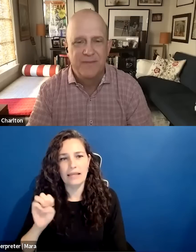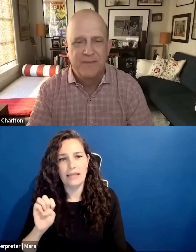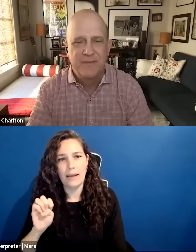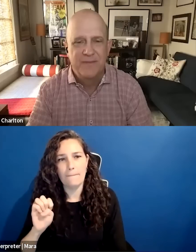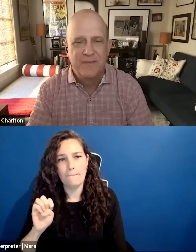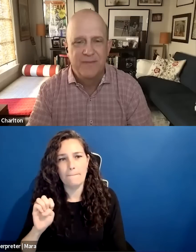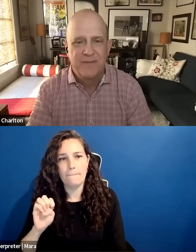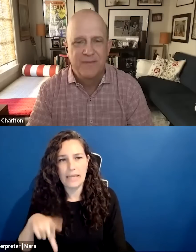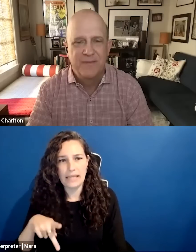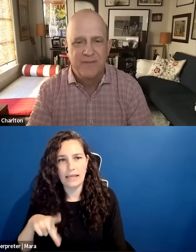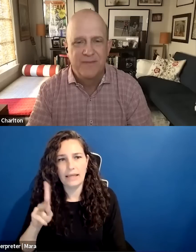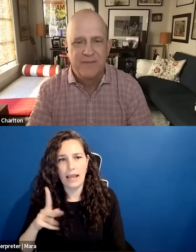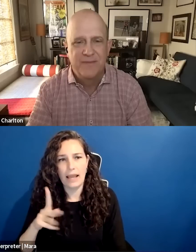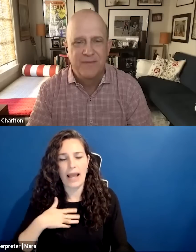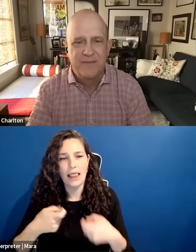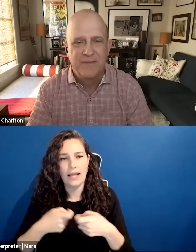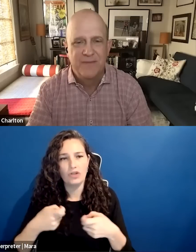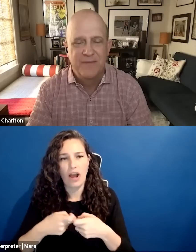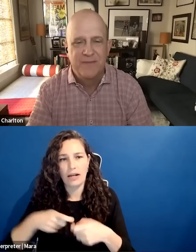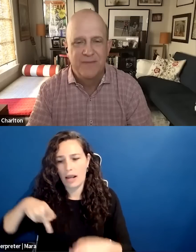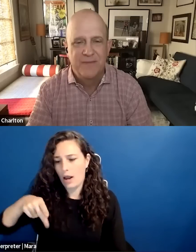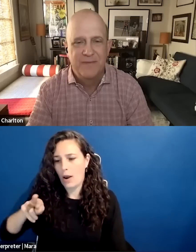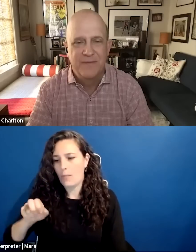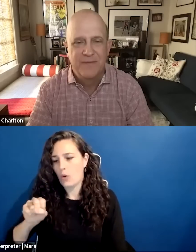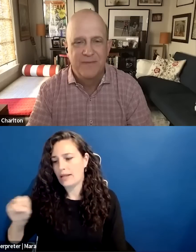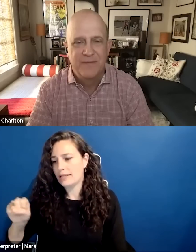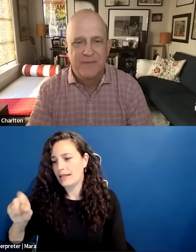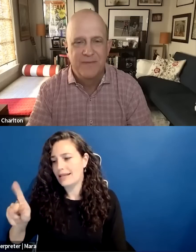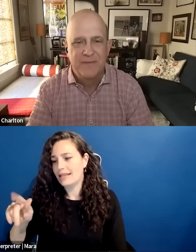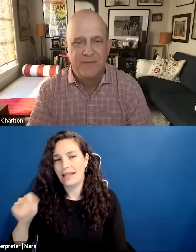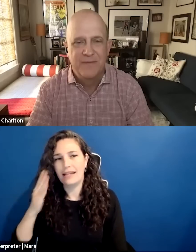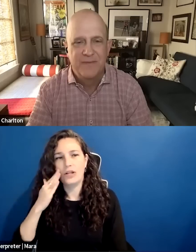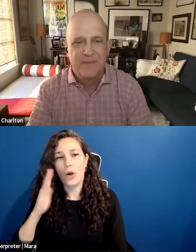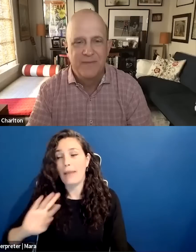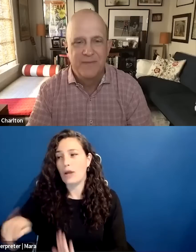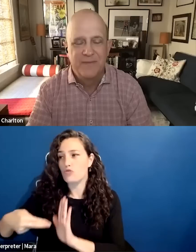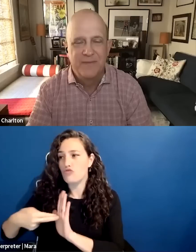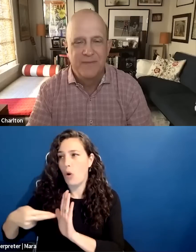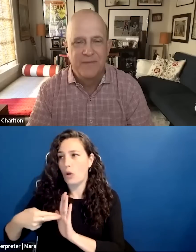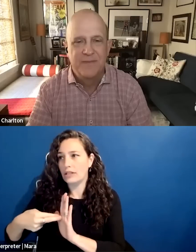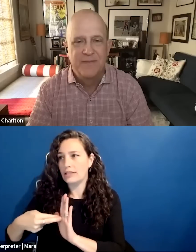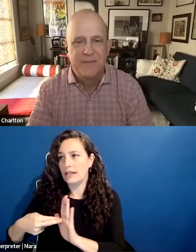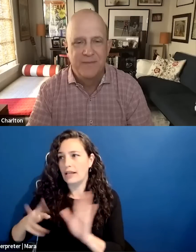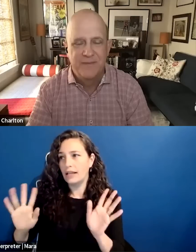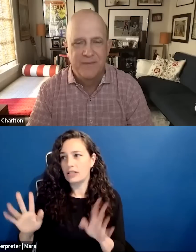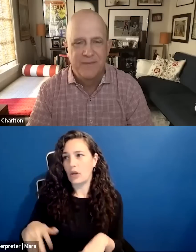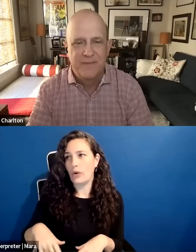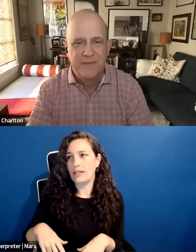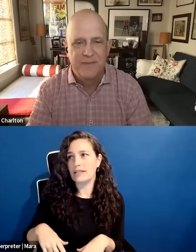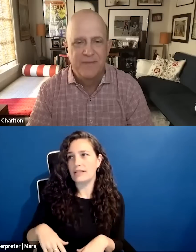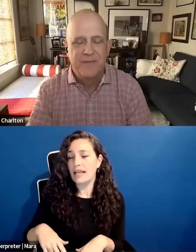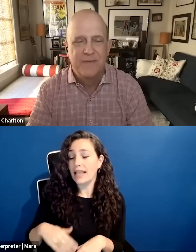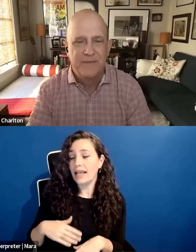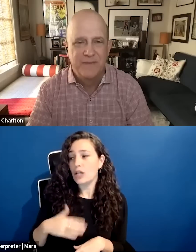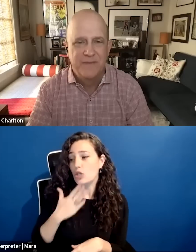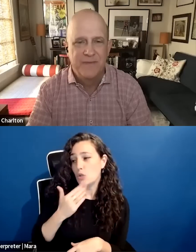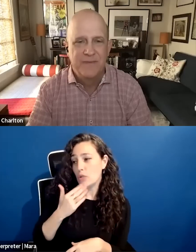which are roles that are sweet on the outside, but like tough or strong or badass underneath.